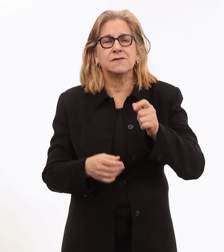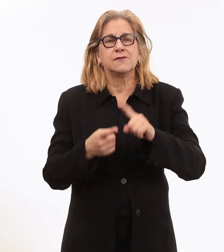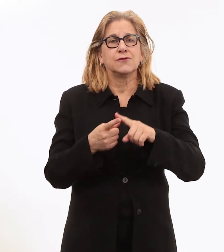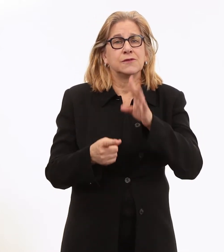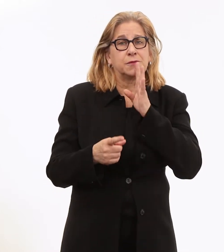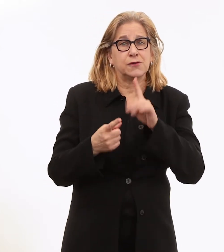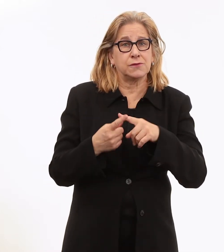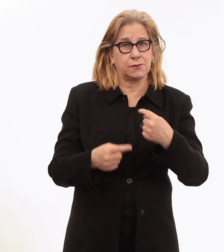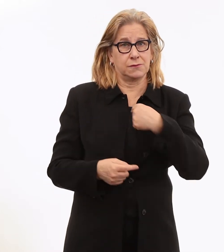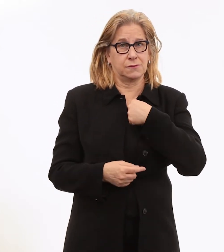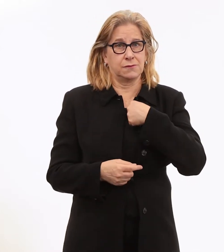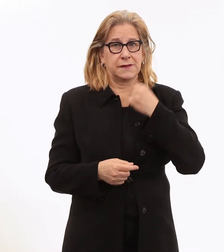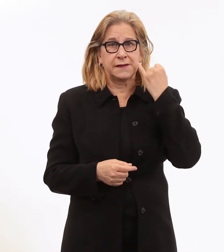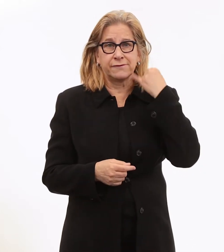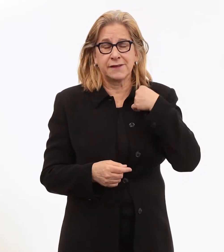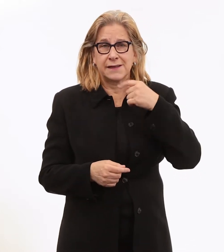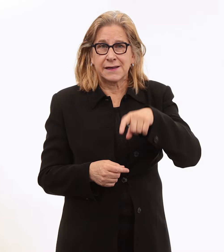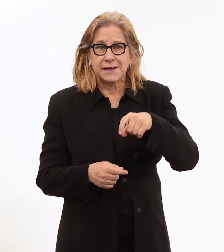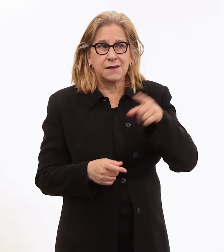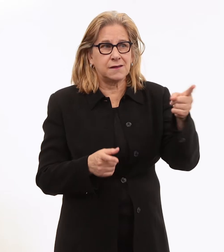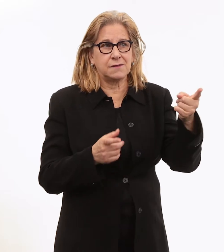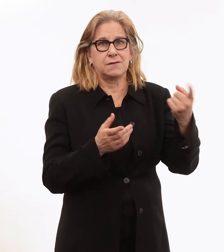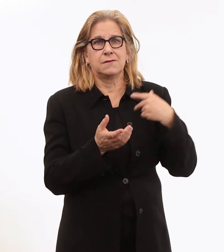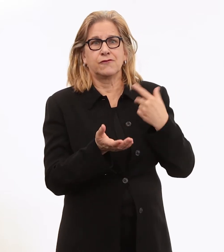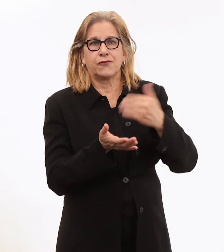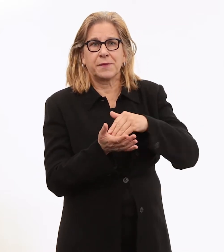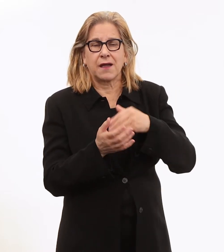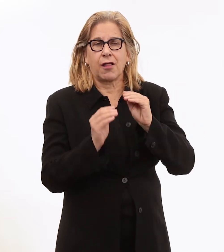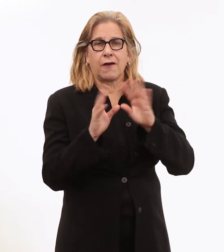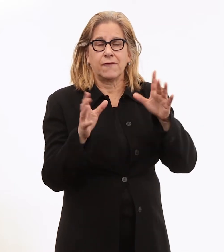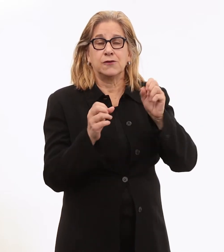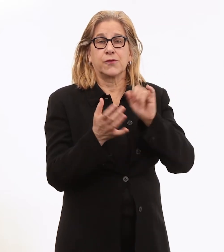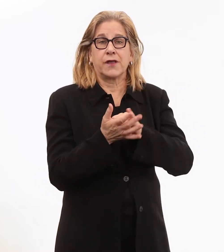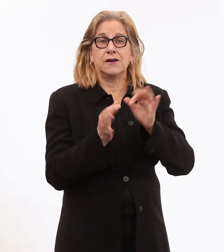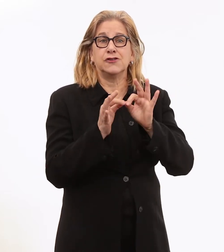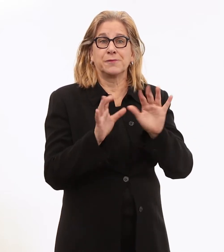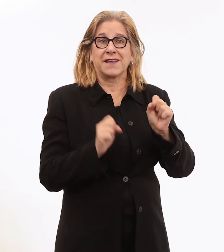They may then ask you to repeat or clarify your statement.